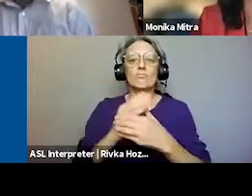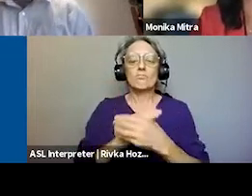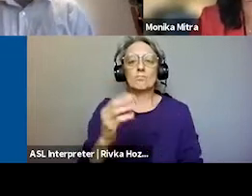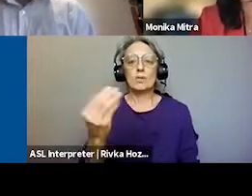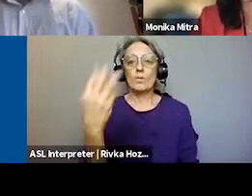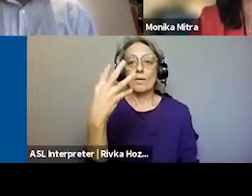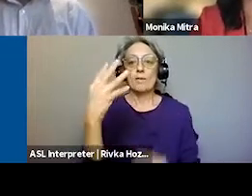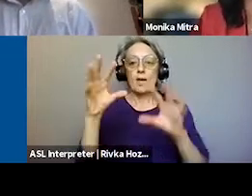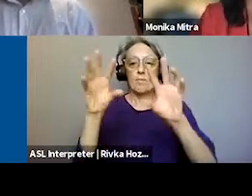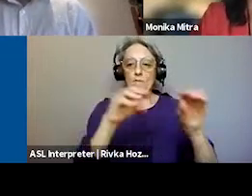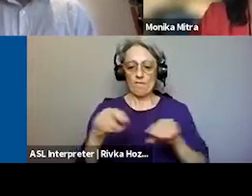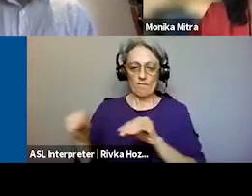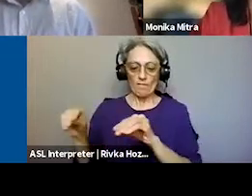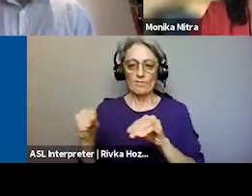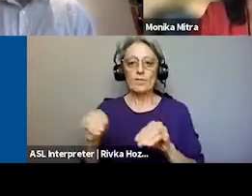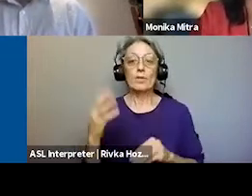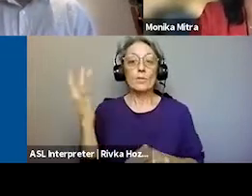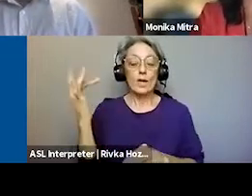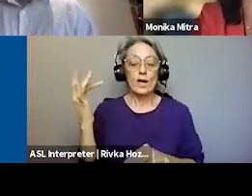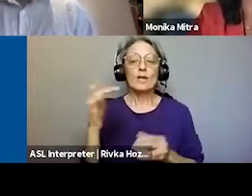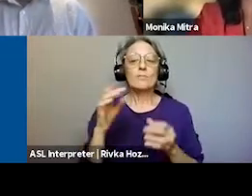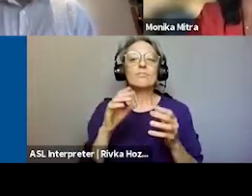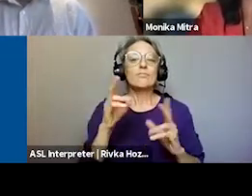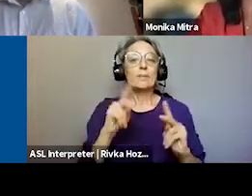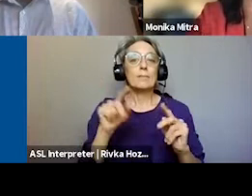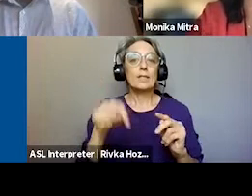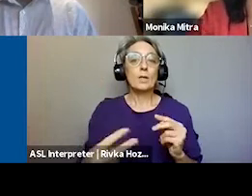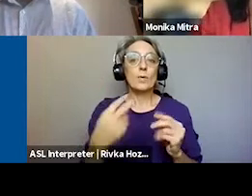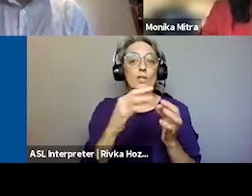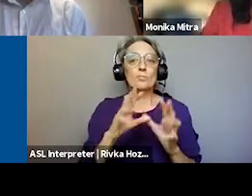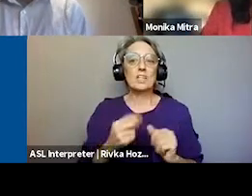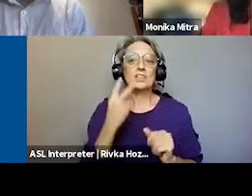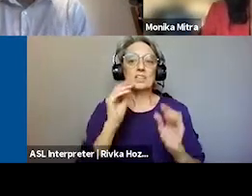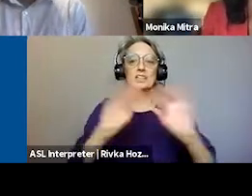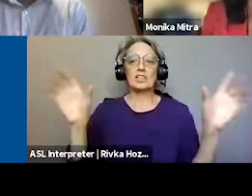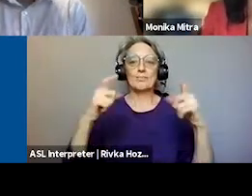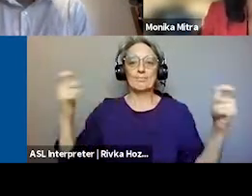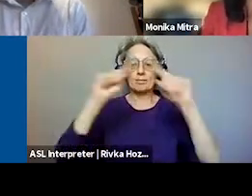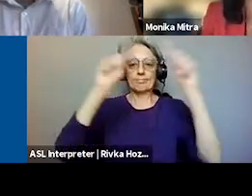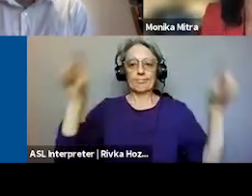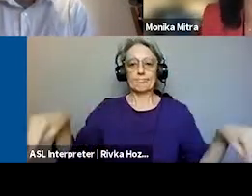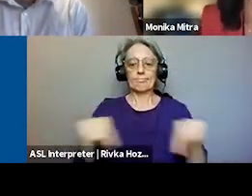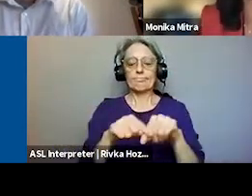attendees to easily view the interpreters. During the Q&A session, please use the chat box to ask a